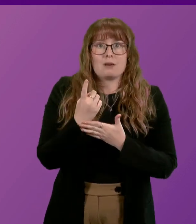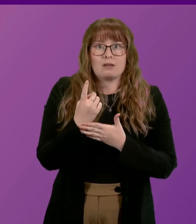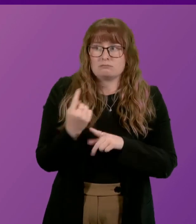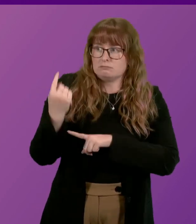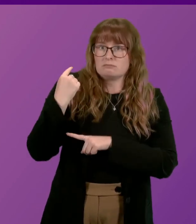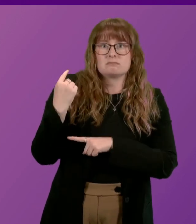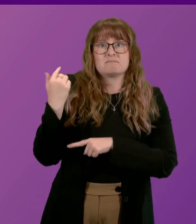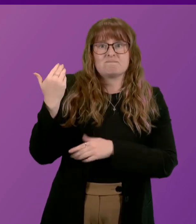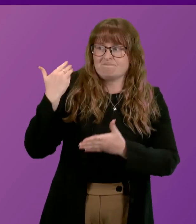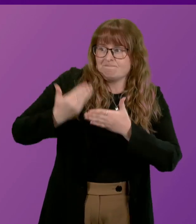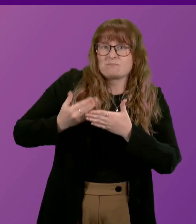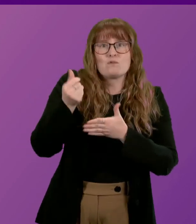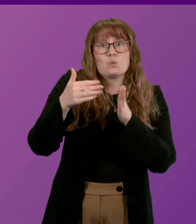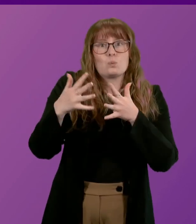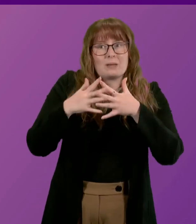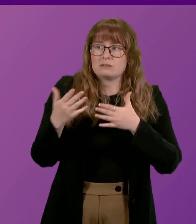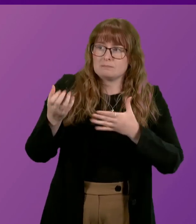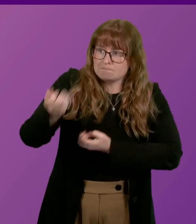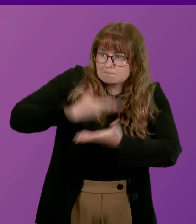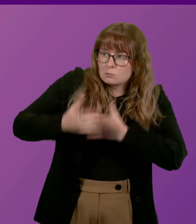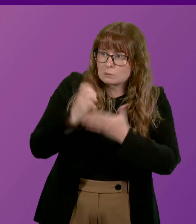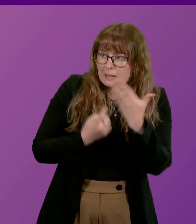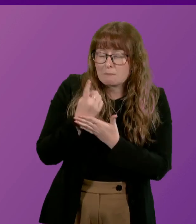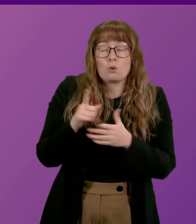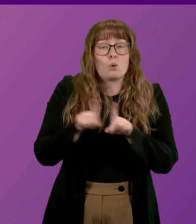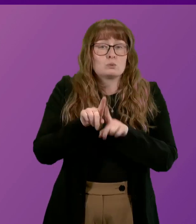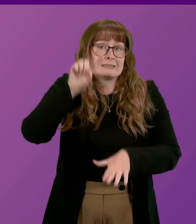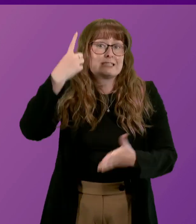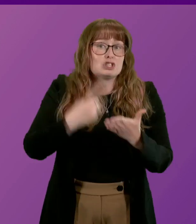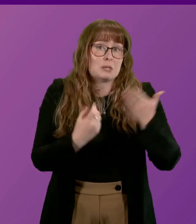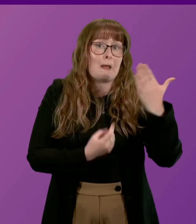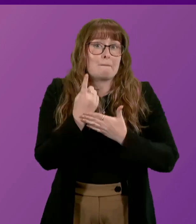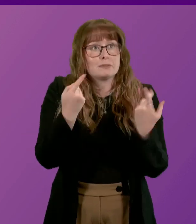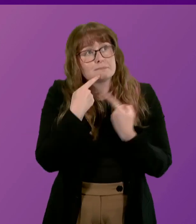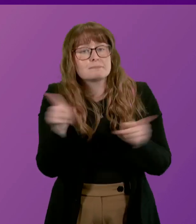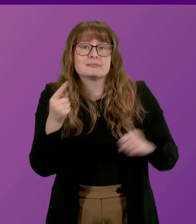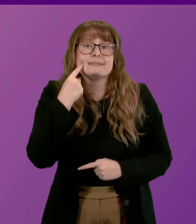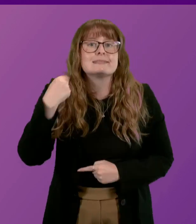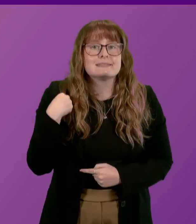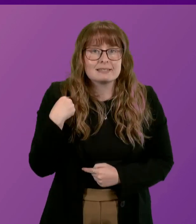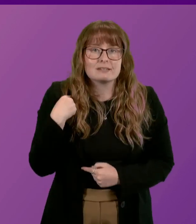the past few weeks and which ultimately has led to the decision that was announced yesterday.